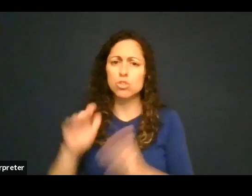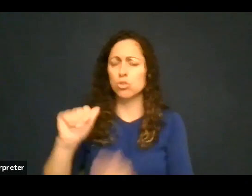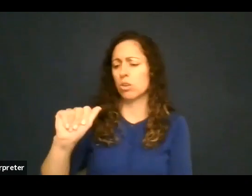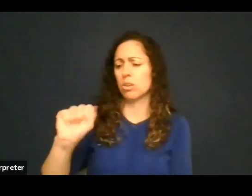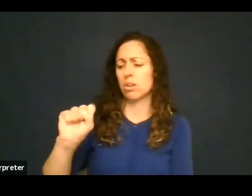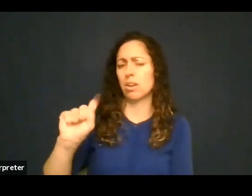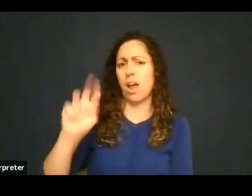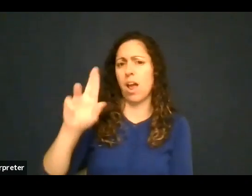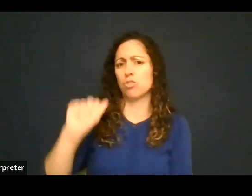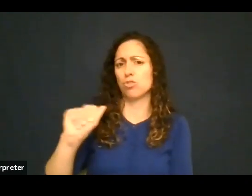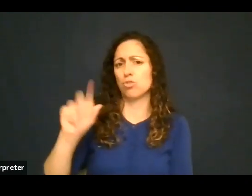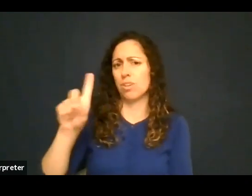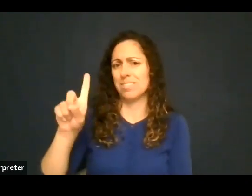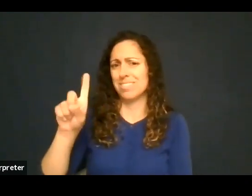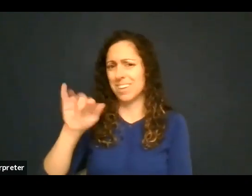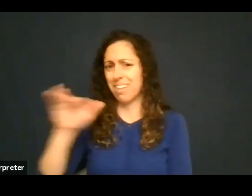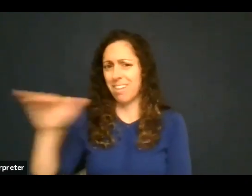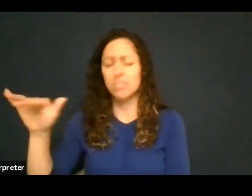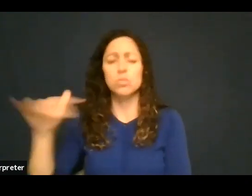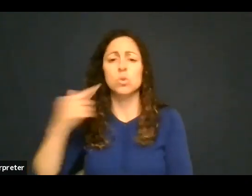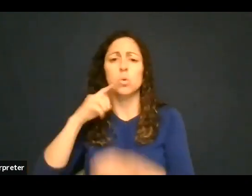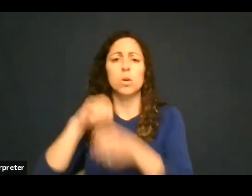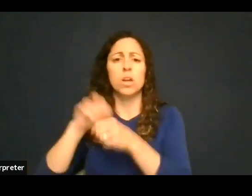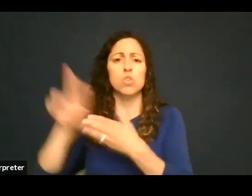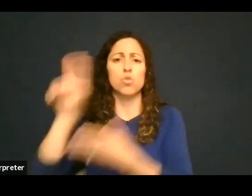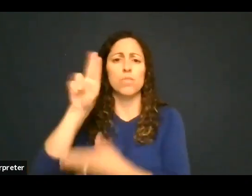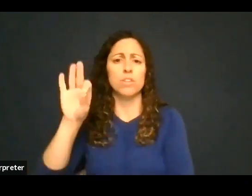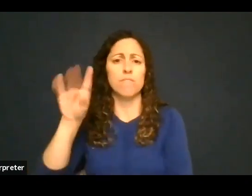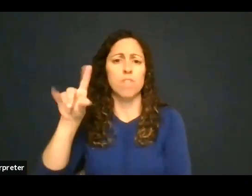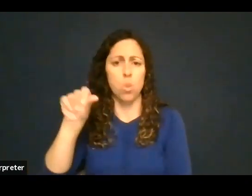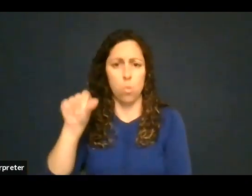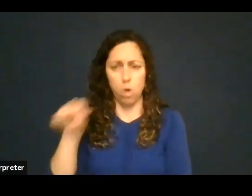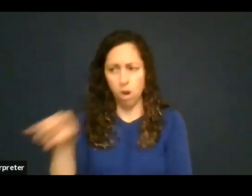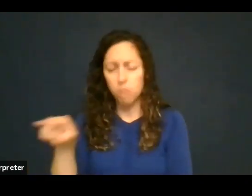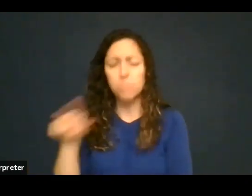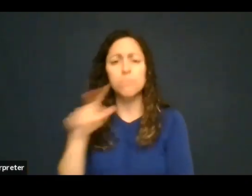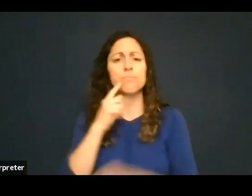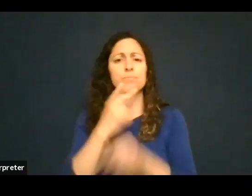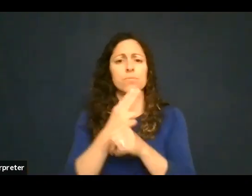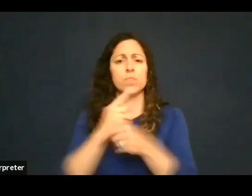has been looking at gene therapy for USH3A.